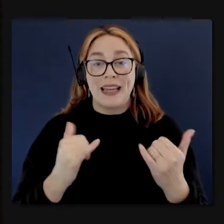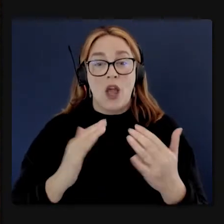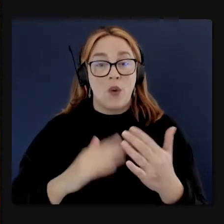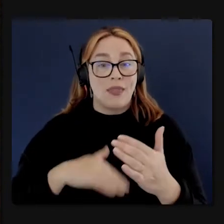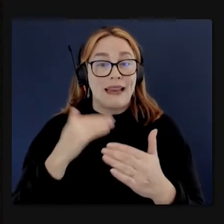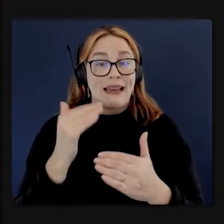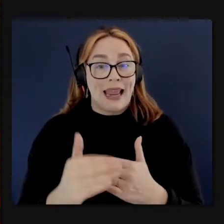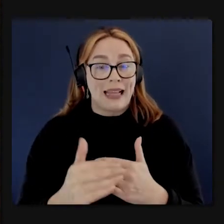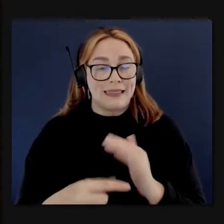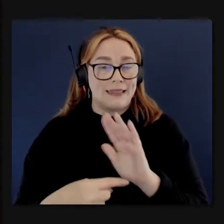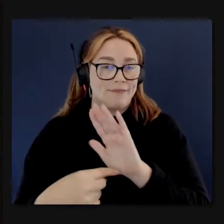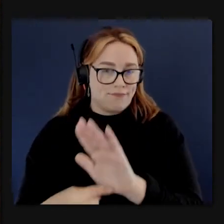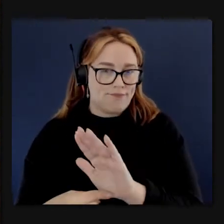Let's move on to the next station.